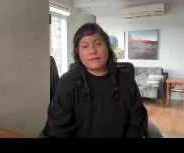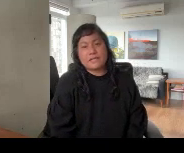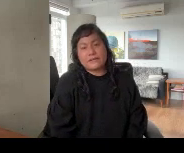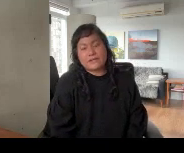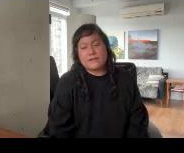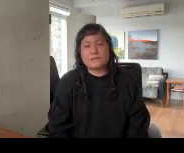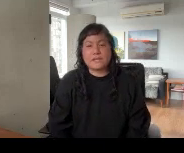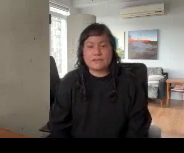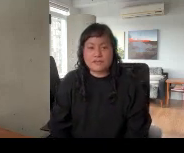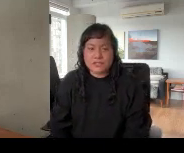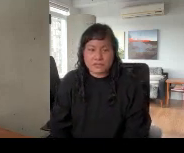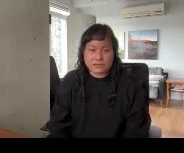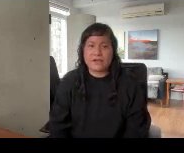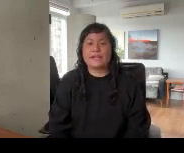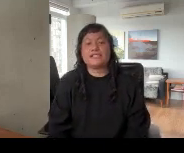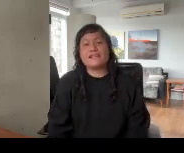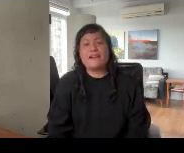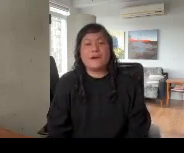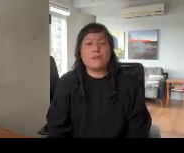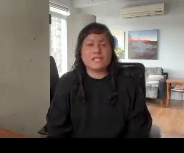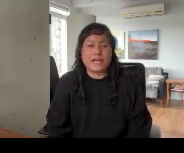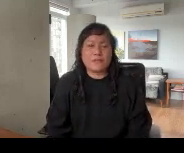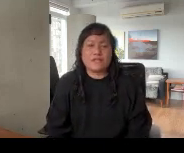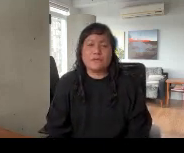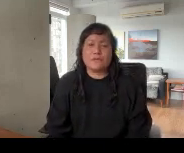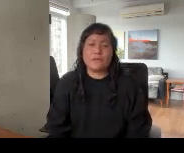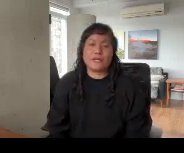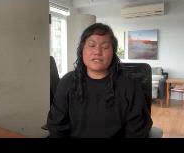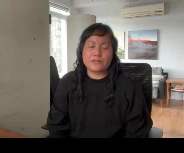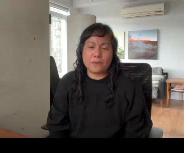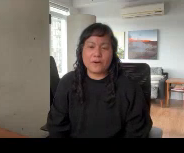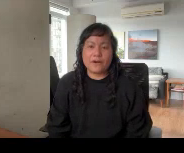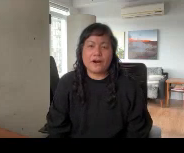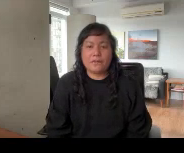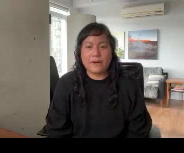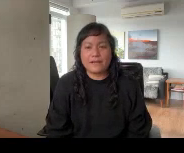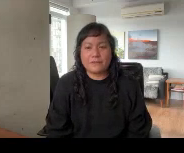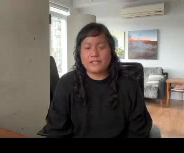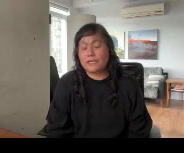develops and executes McGill's digital strategy, which aims to promote and support our brand and